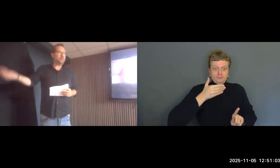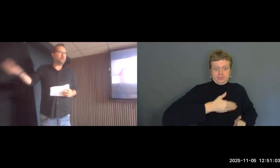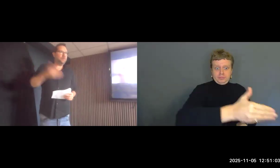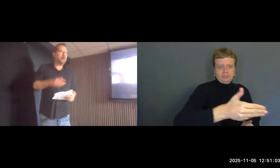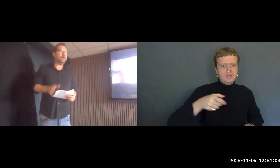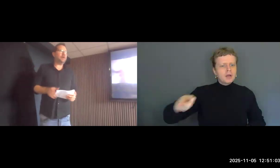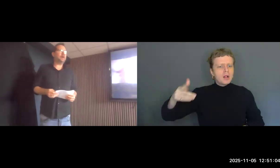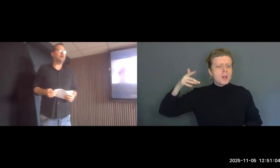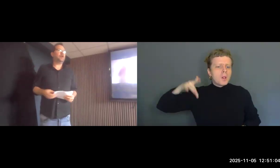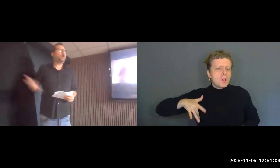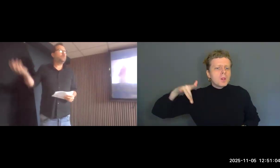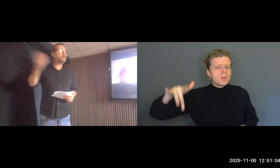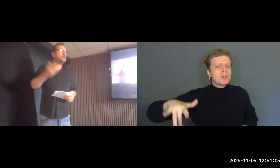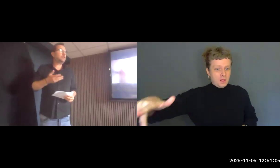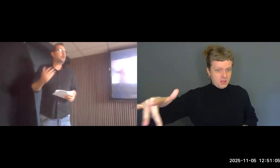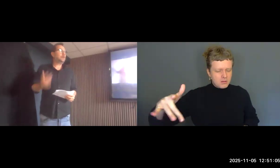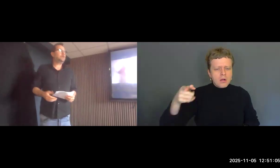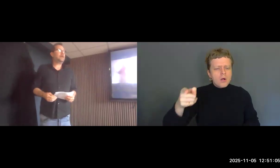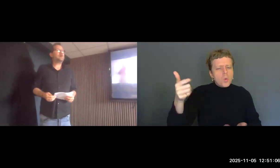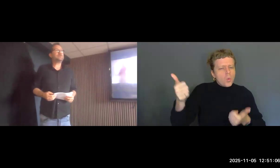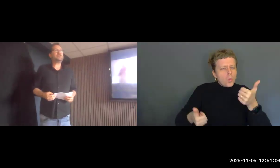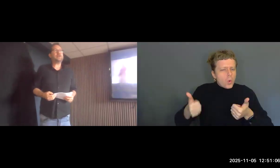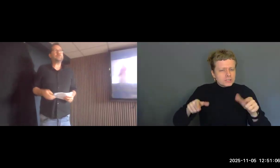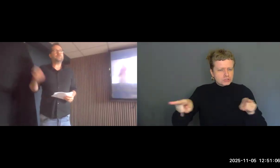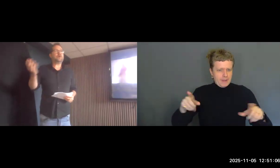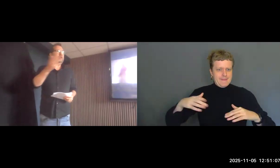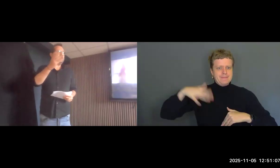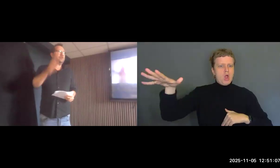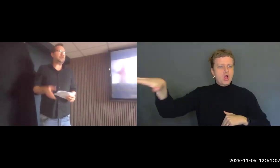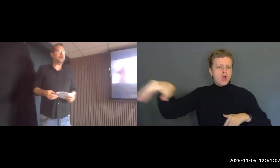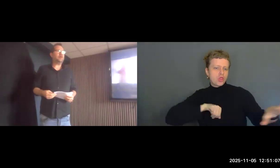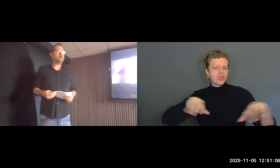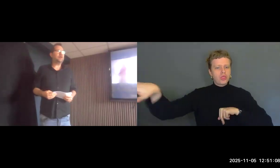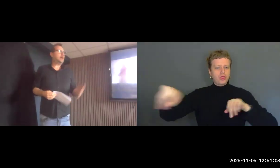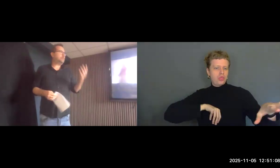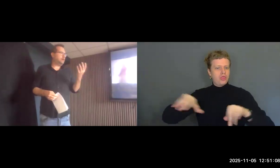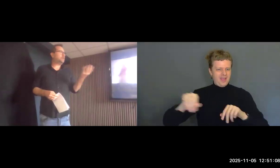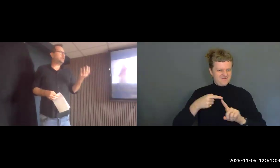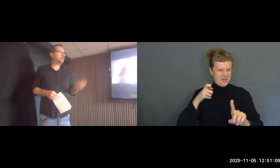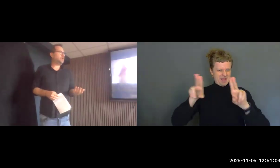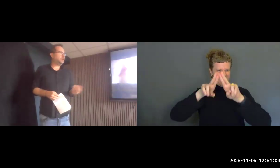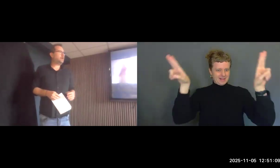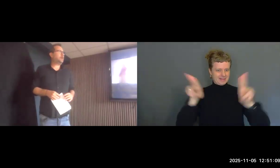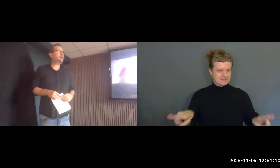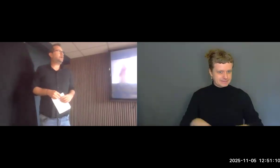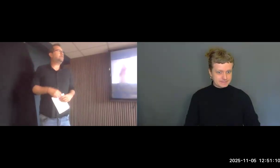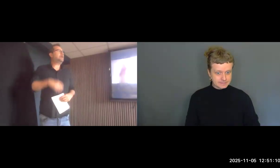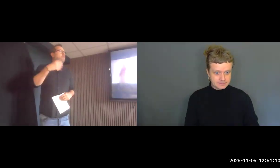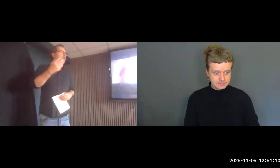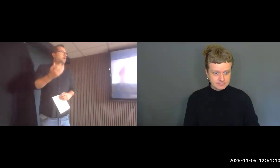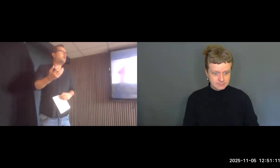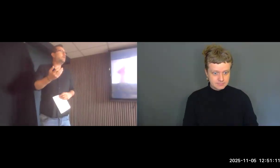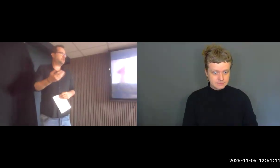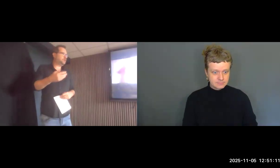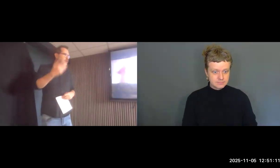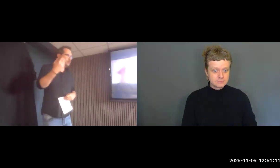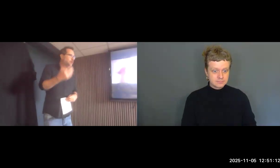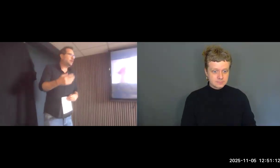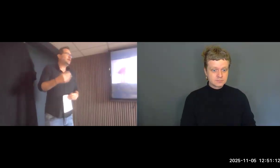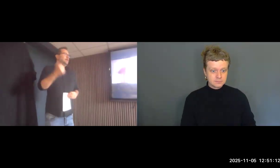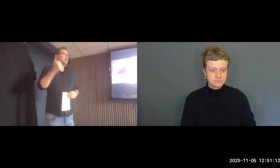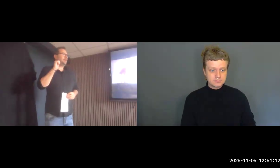by loanwords taking over for signs from International Sign Language, and apparently also the core vocabulary being more open to